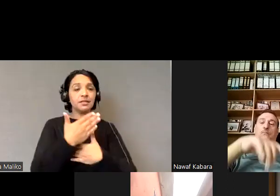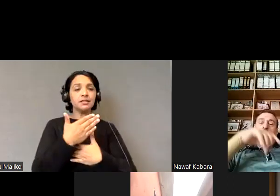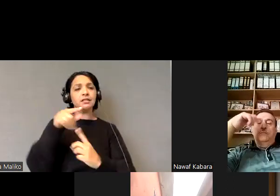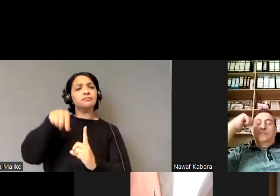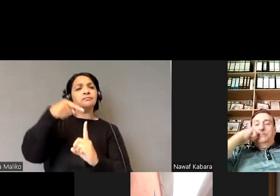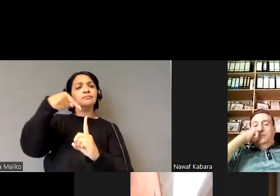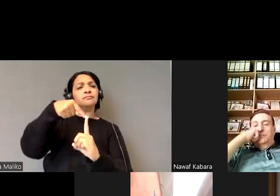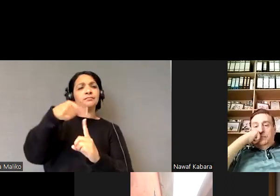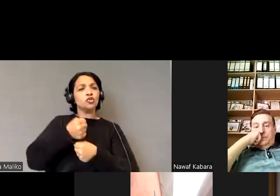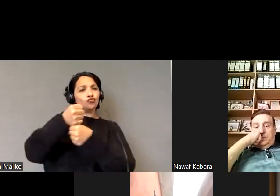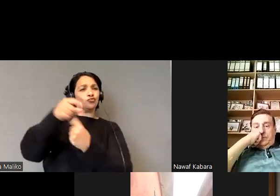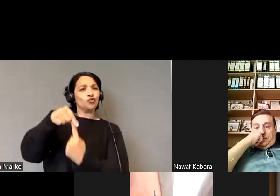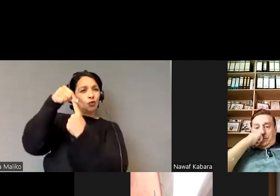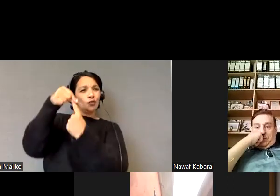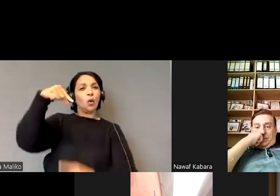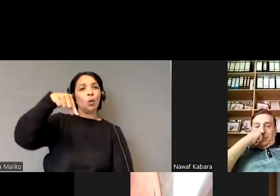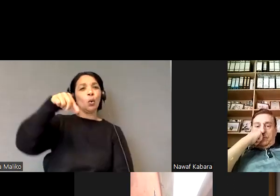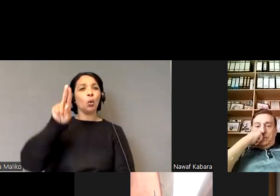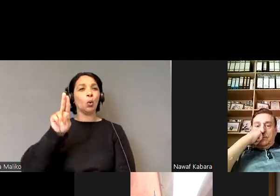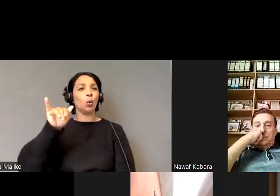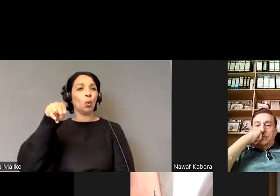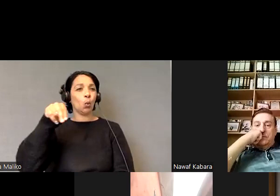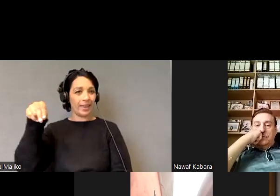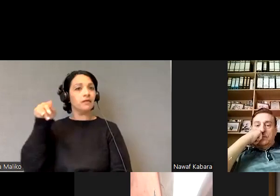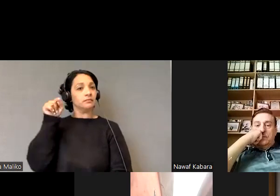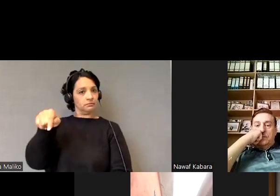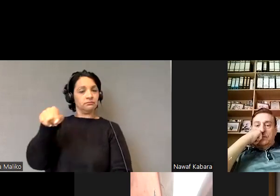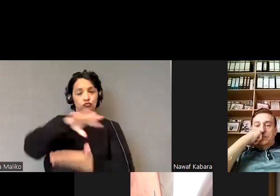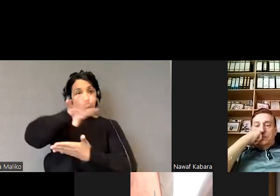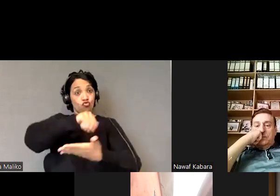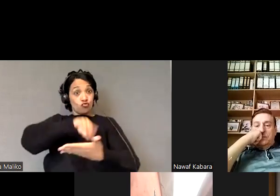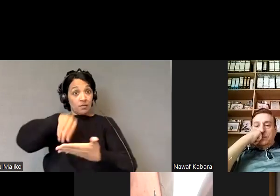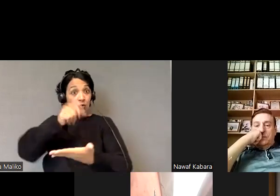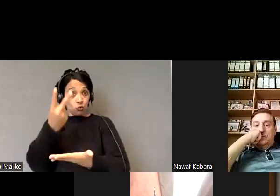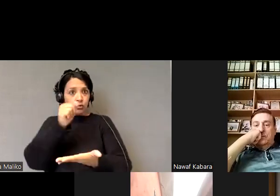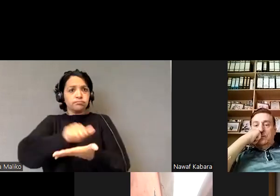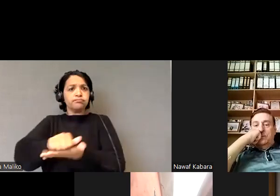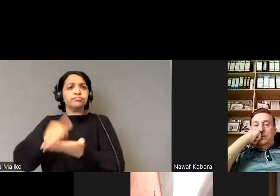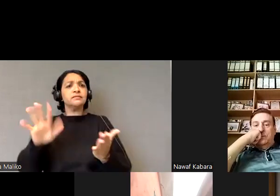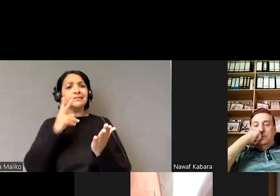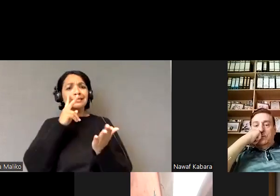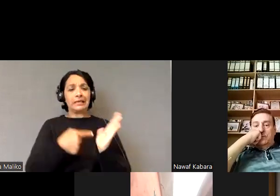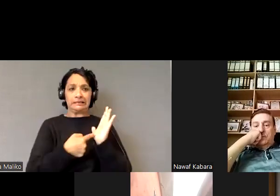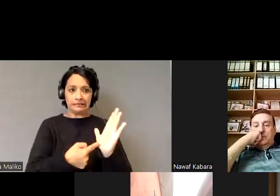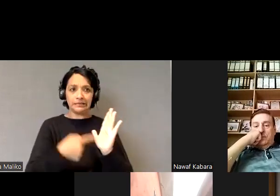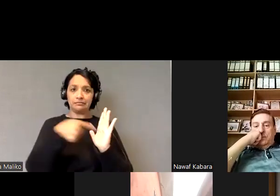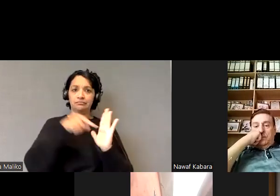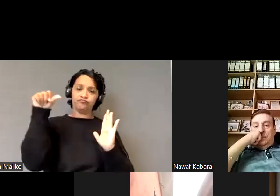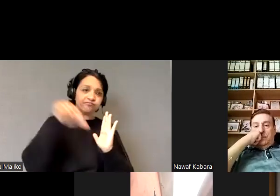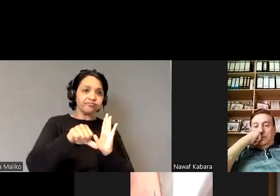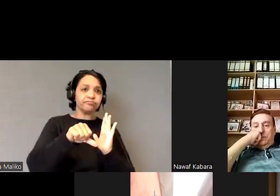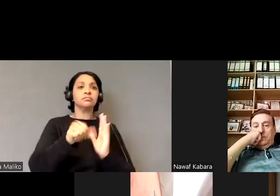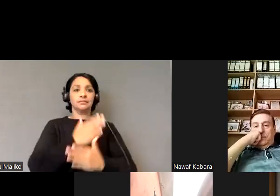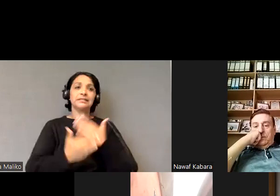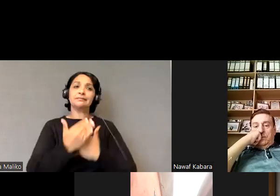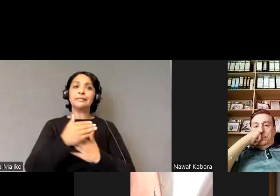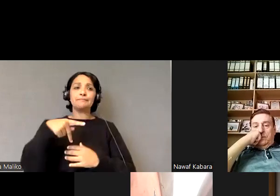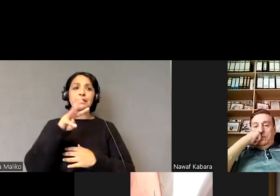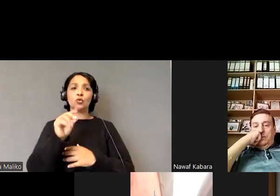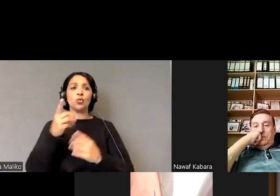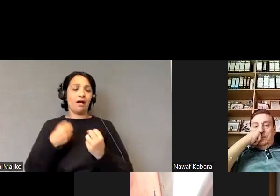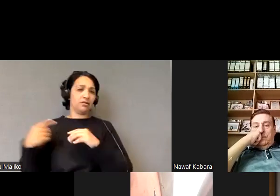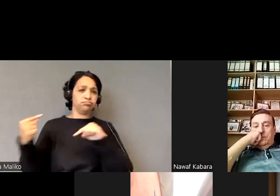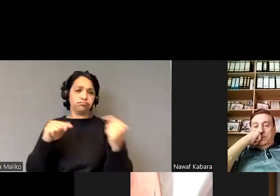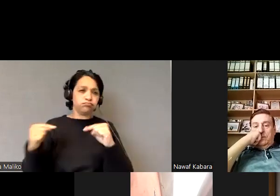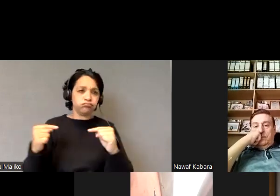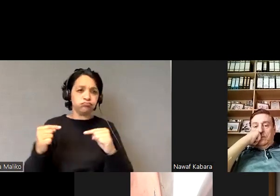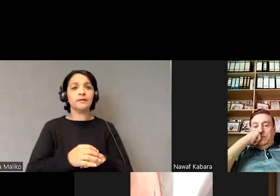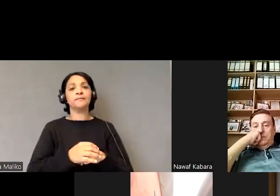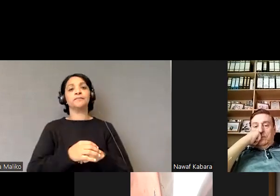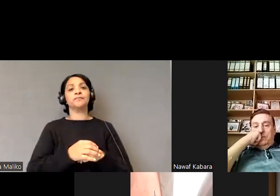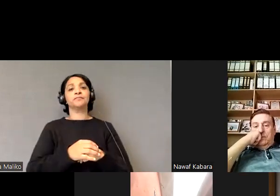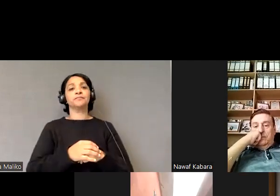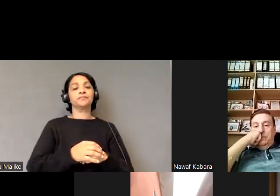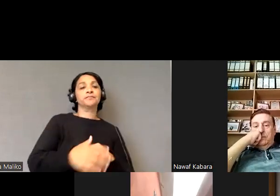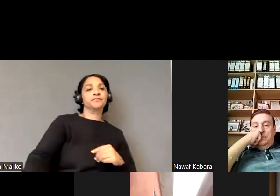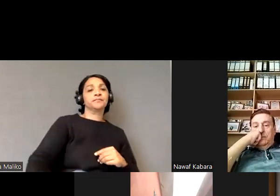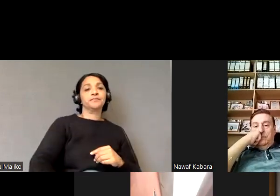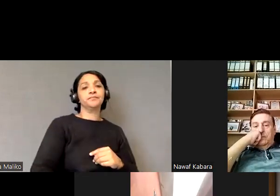Already in the first one, it was found that persons with disabilities were relatively